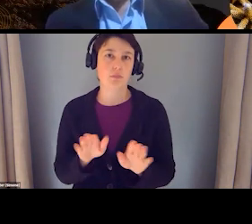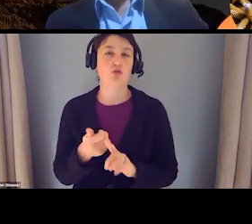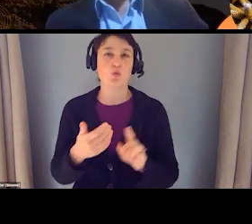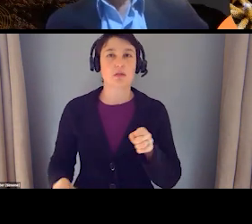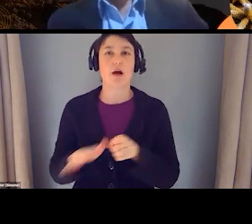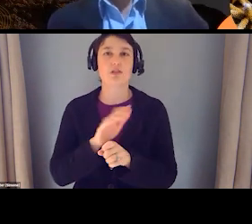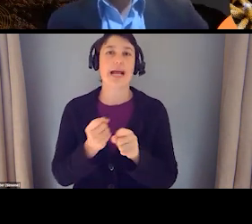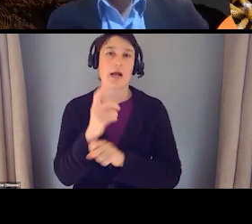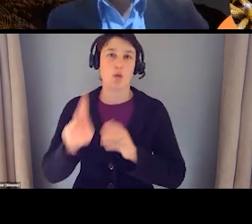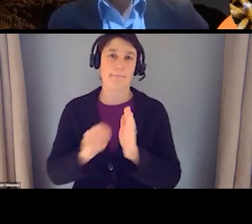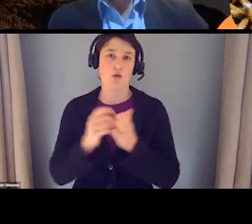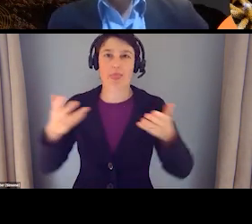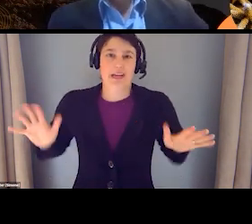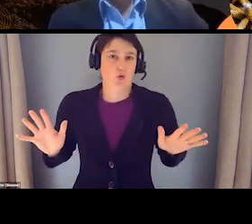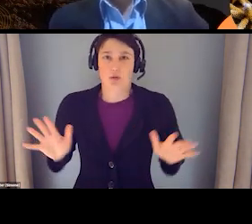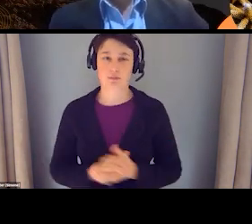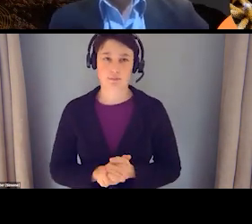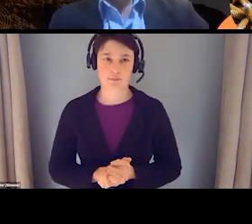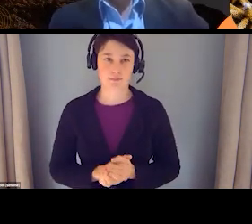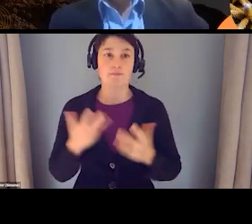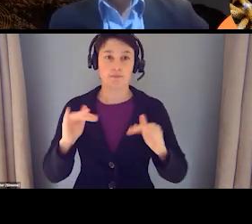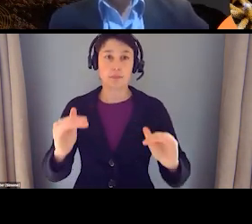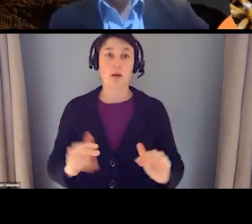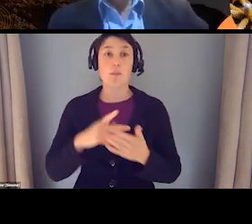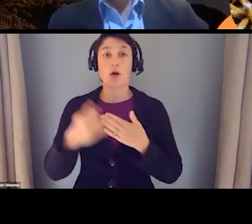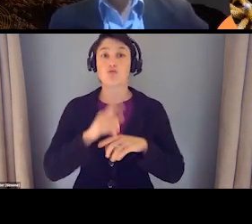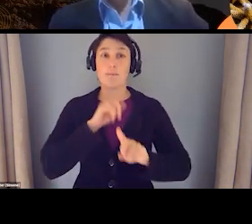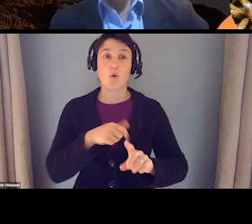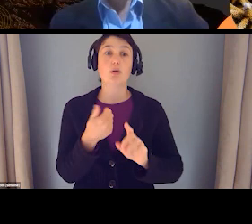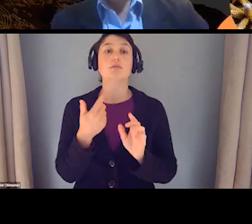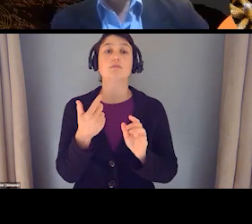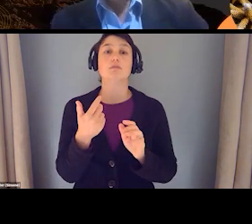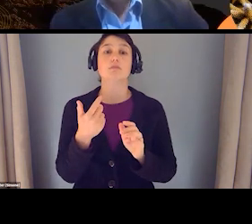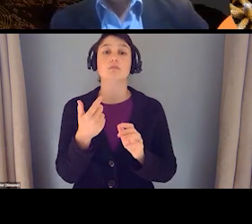Project reports are part of the terms and conditions of the award.